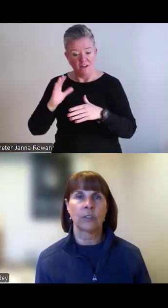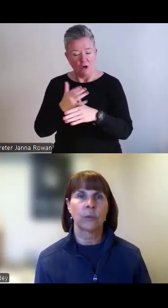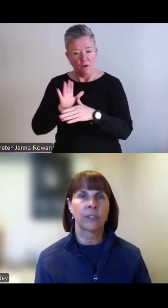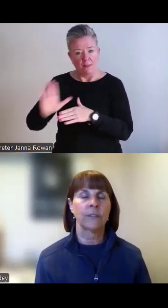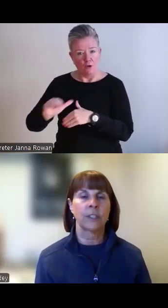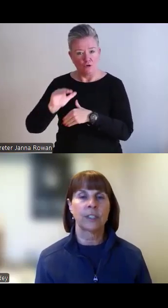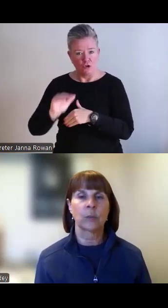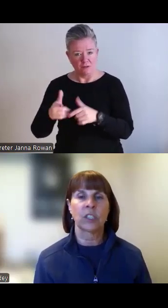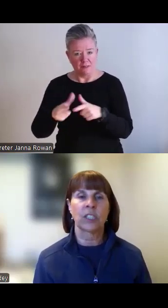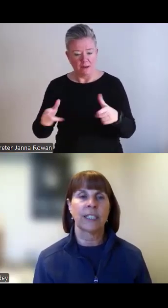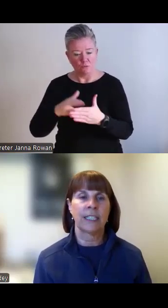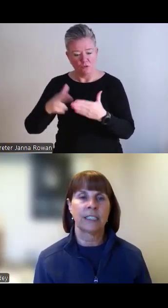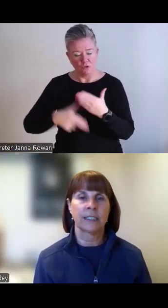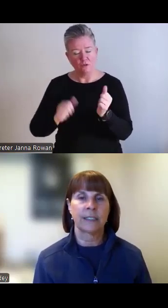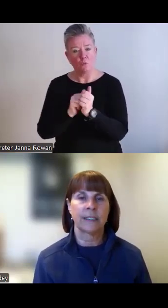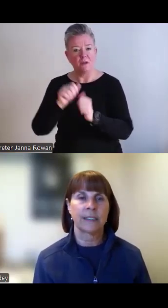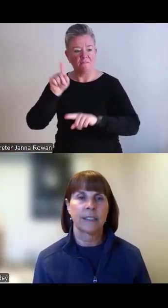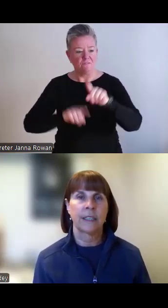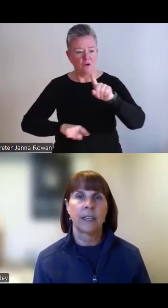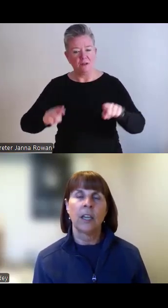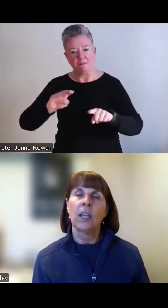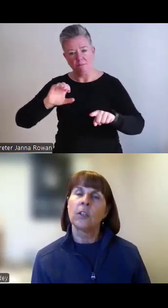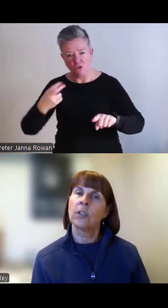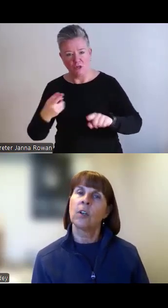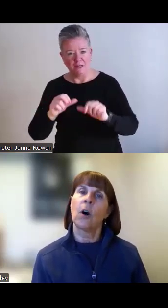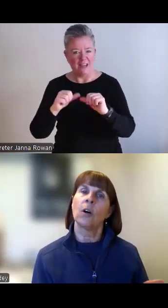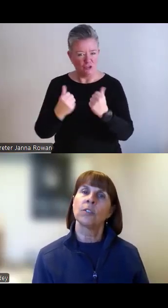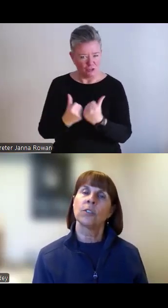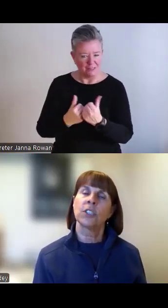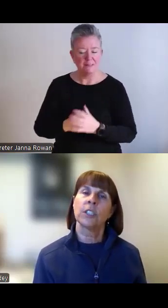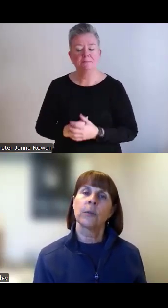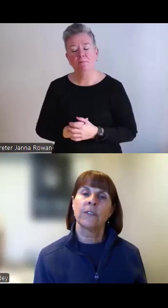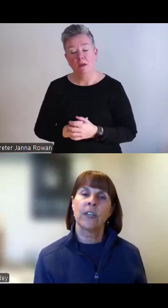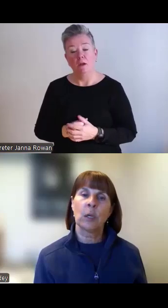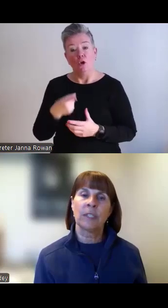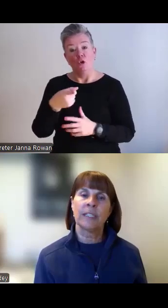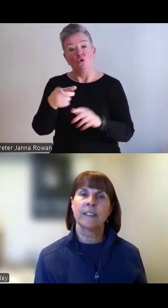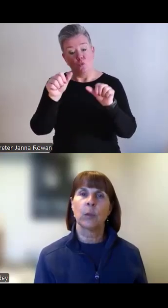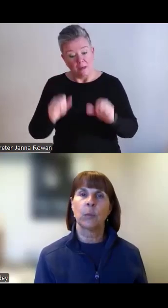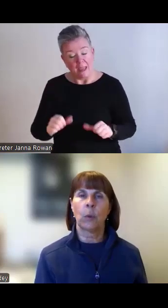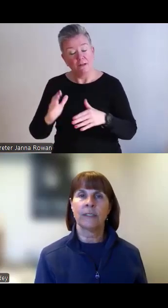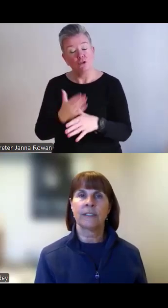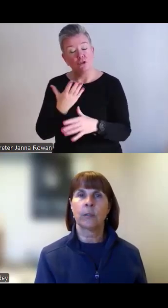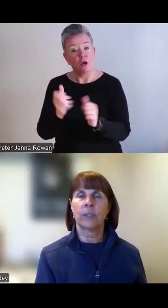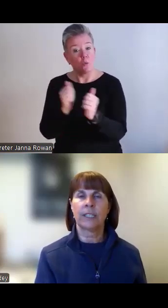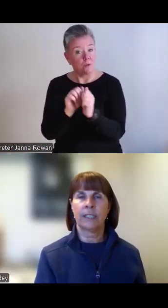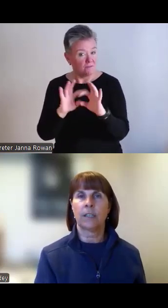results with the various Michigan agencies. You can also share with families the points that we